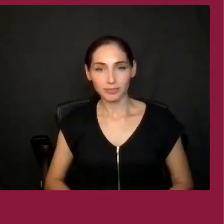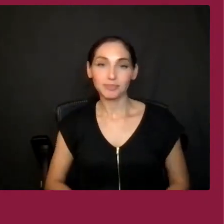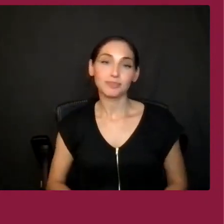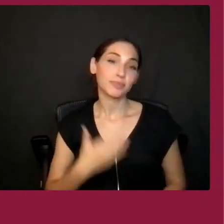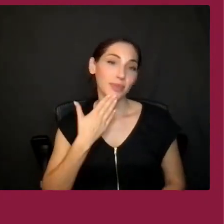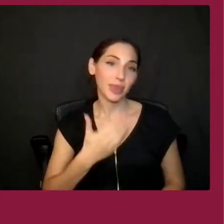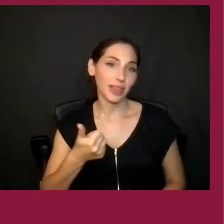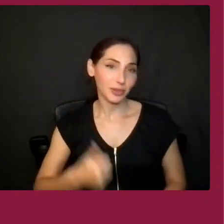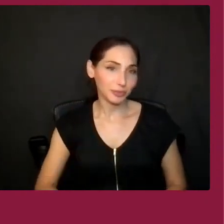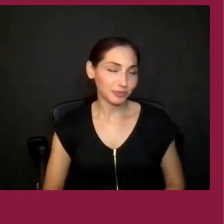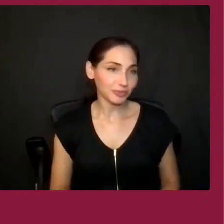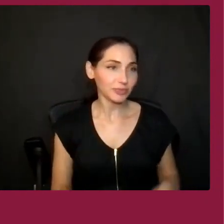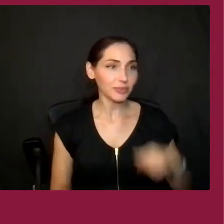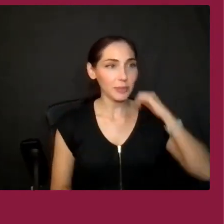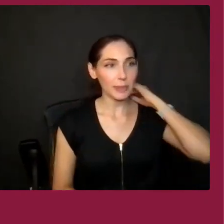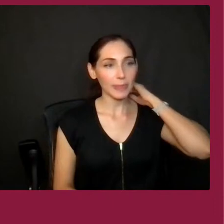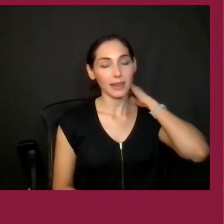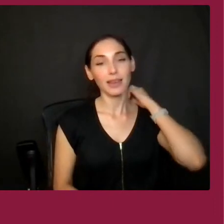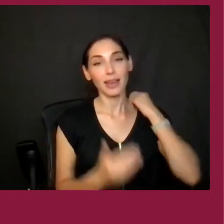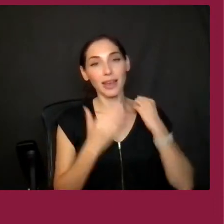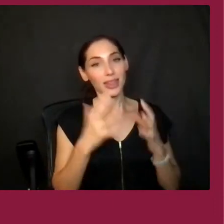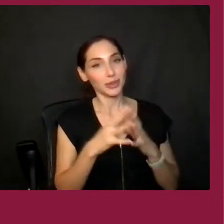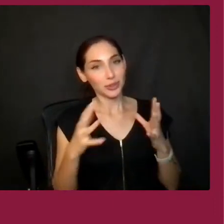Thank you so much. Trustee Gaines?